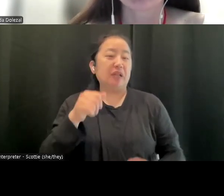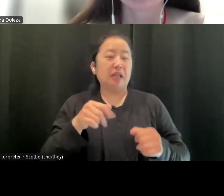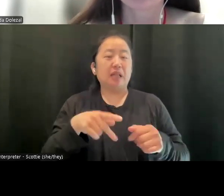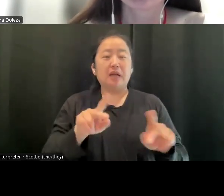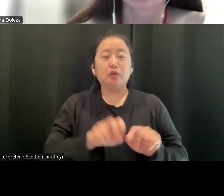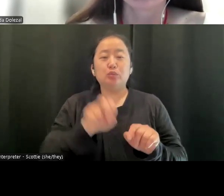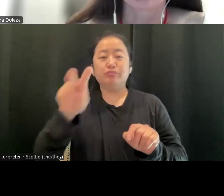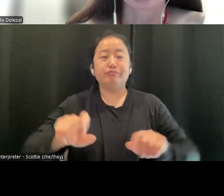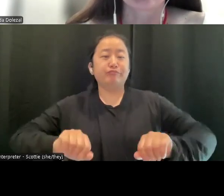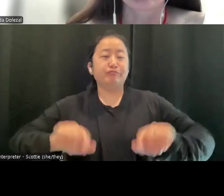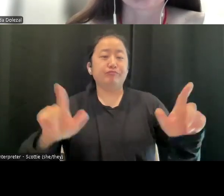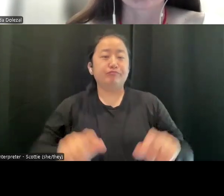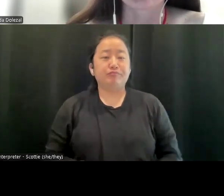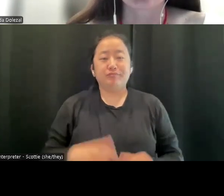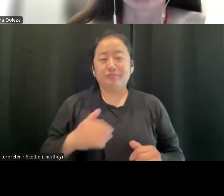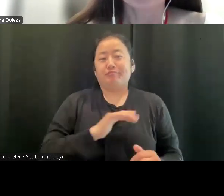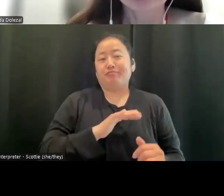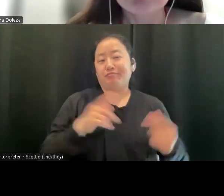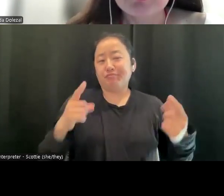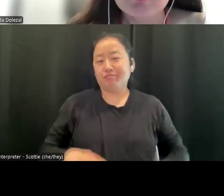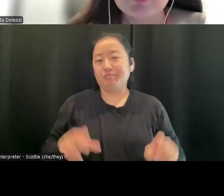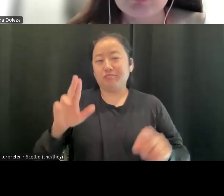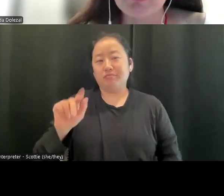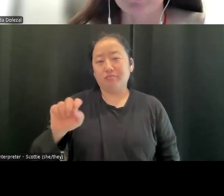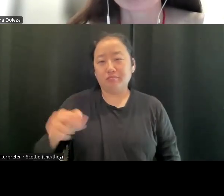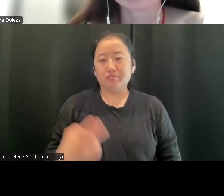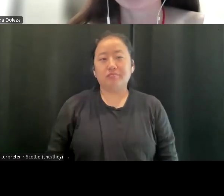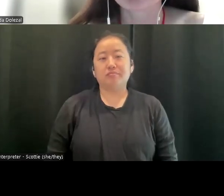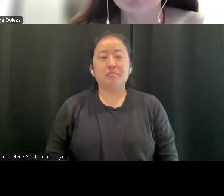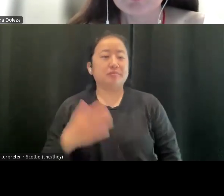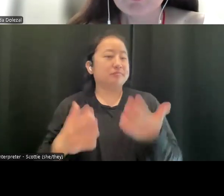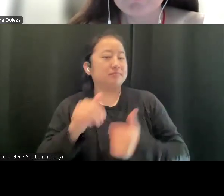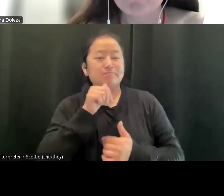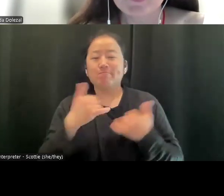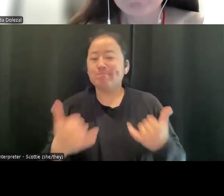of great things that they're doing. No, maybe not.